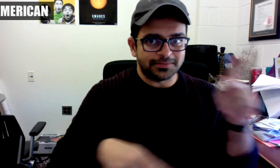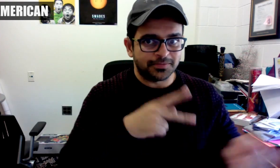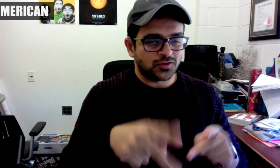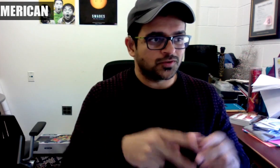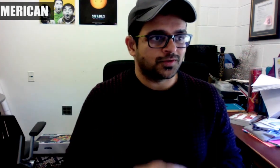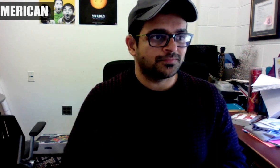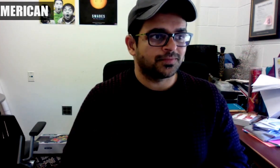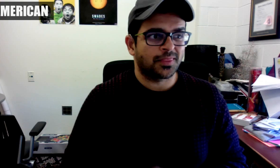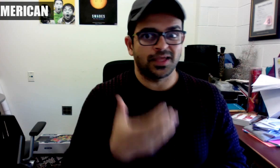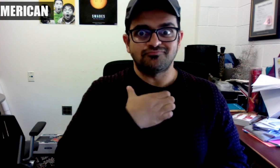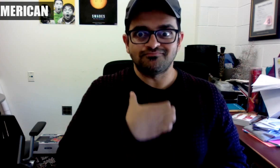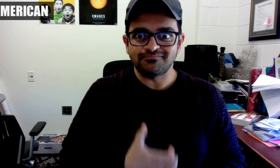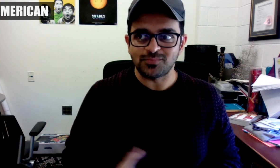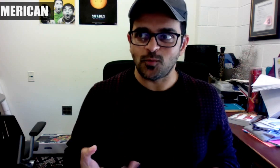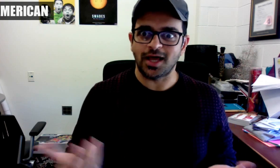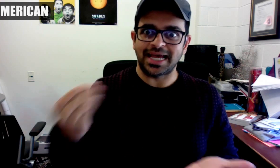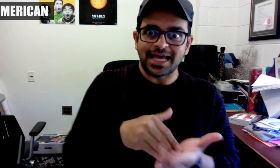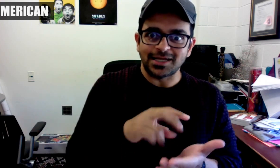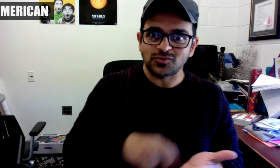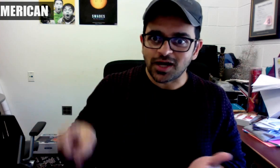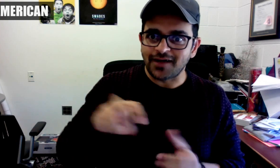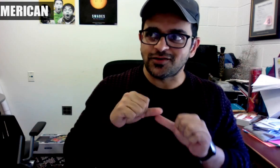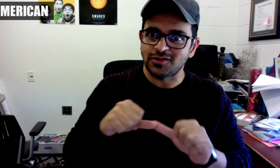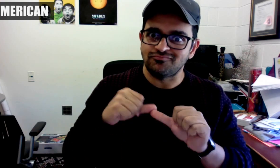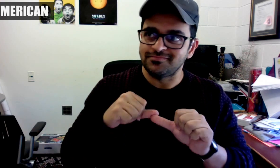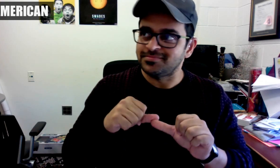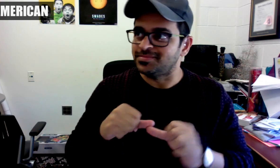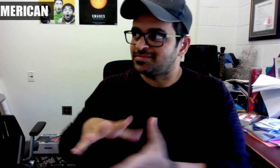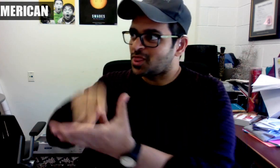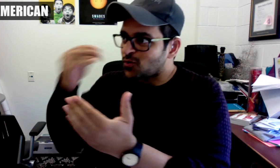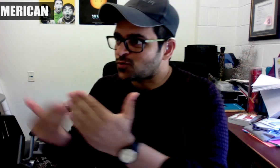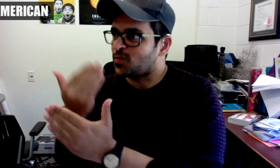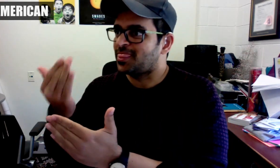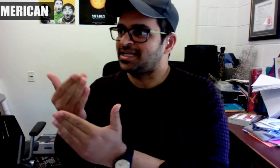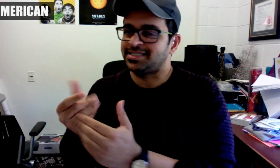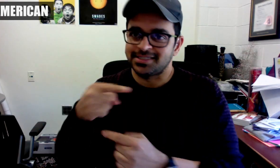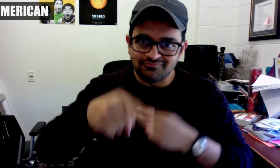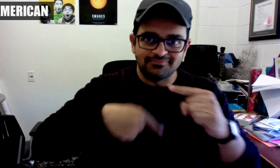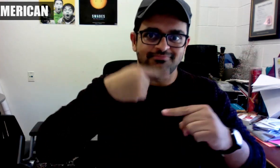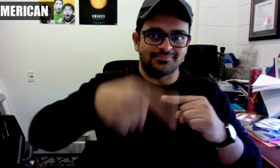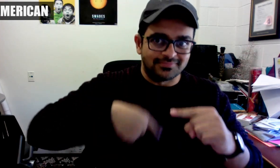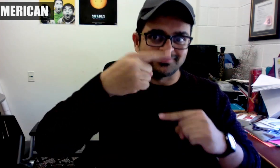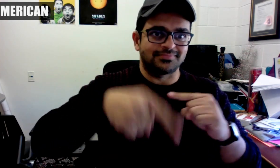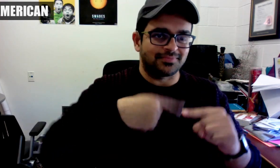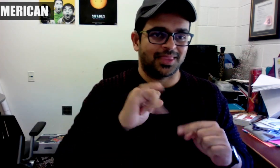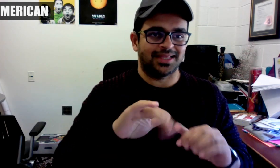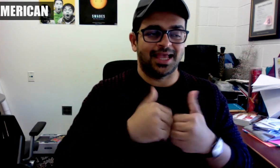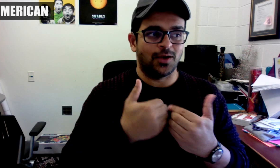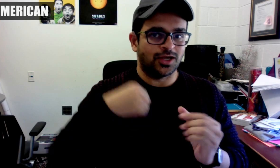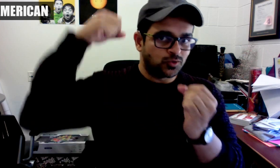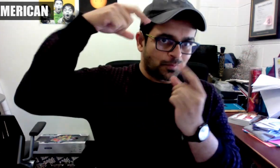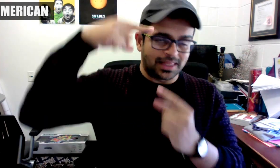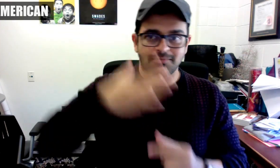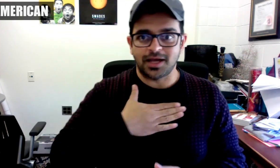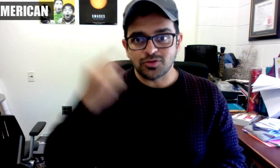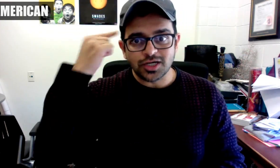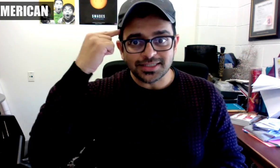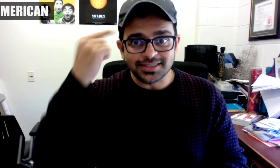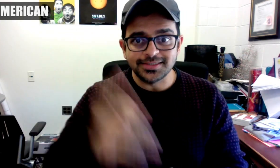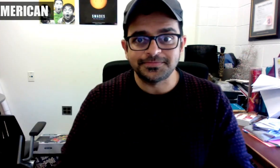That passion of traveling will be nonstop, it'll be like a cycle. That is how I stimulate my brain.